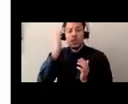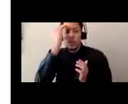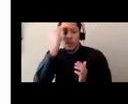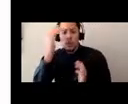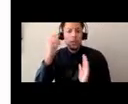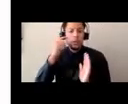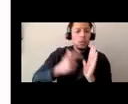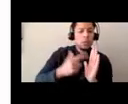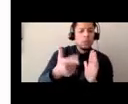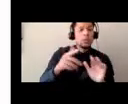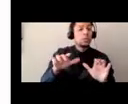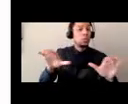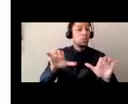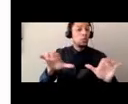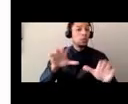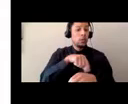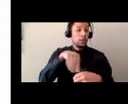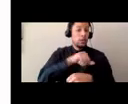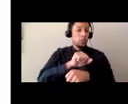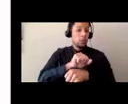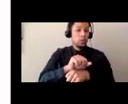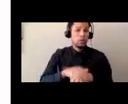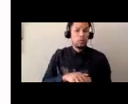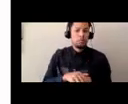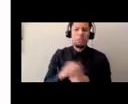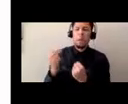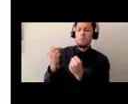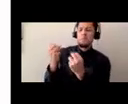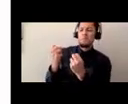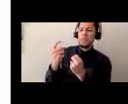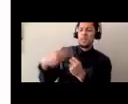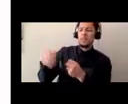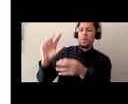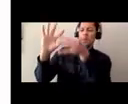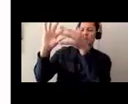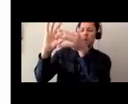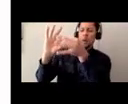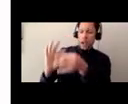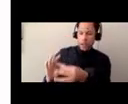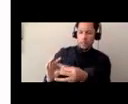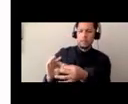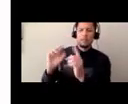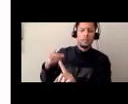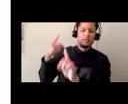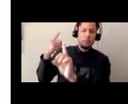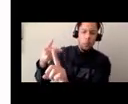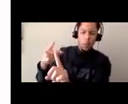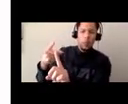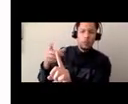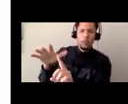And as many of you were sharing some of you have been involved for a long time.